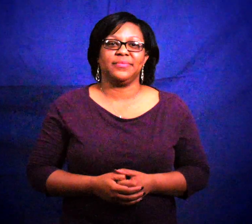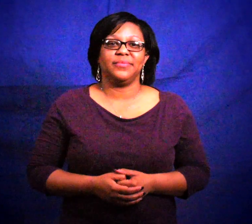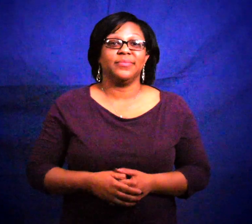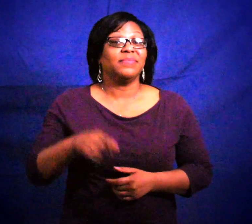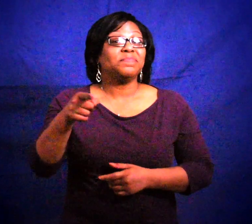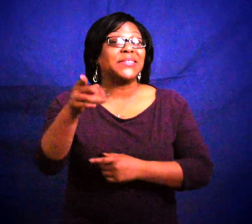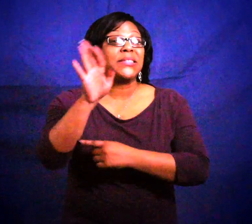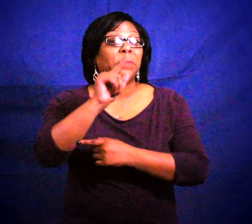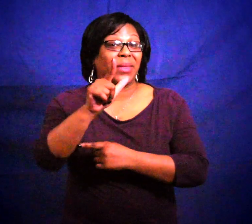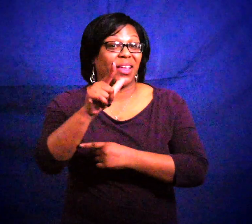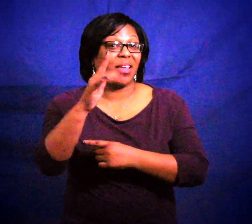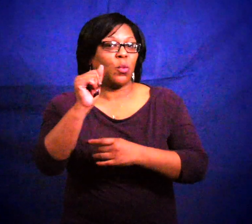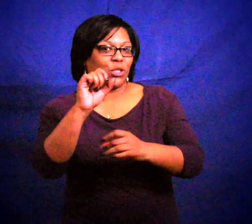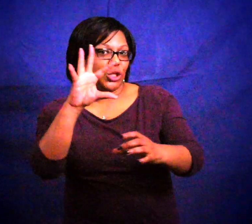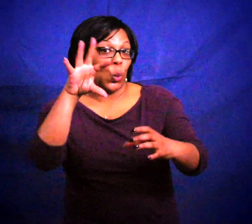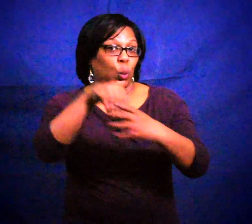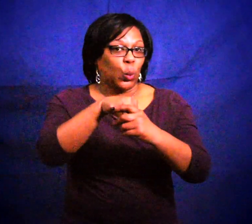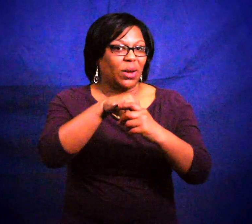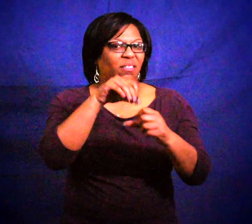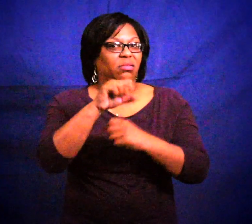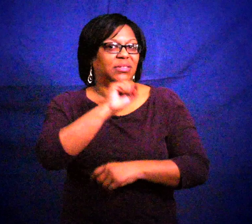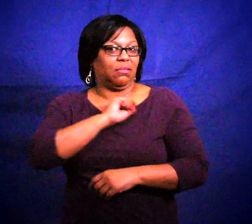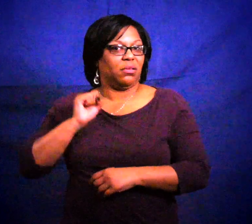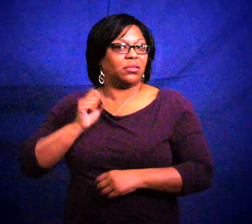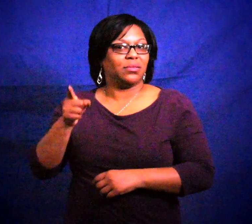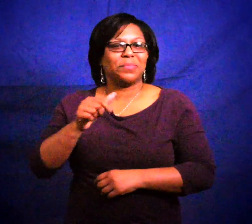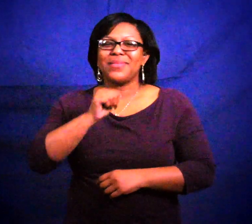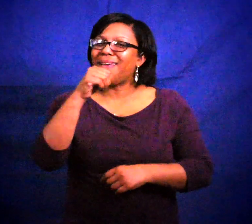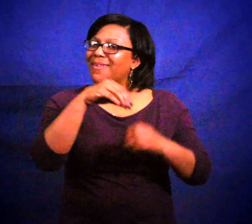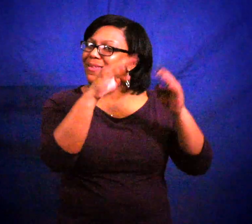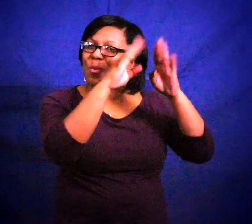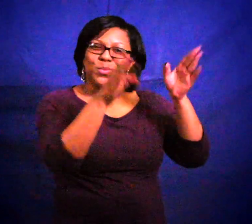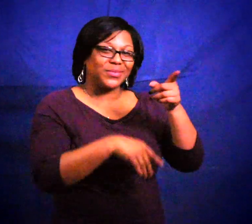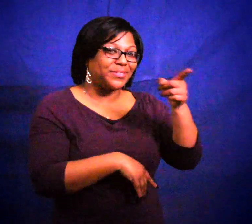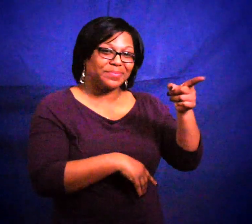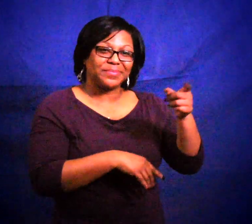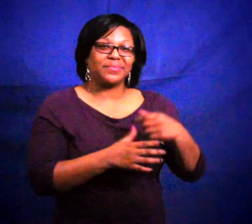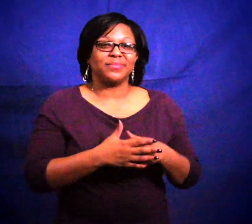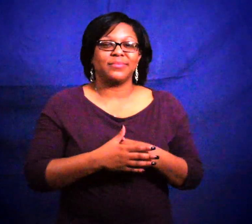This bill was included in the Senate, but not in the House.